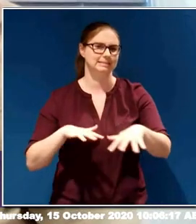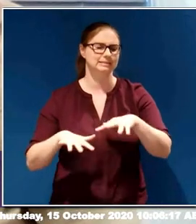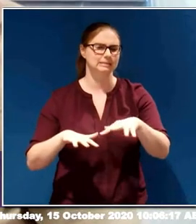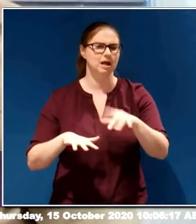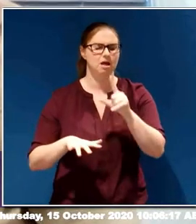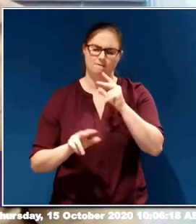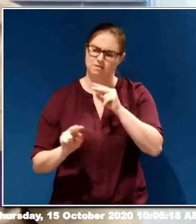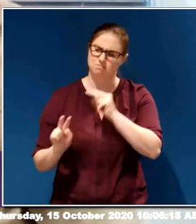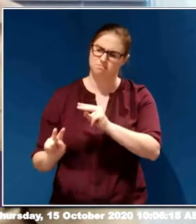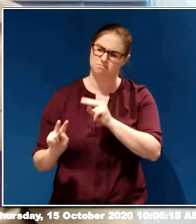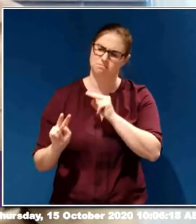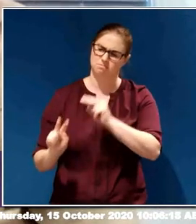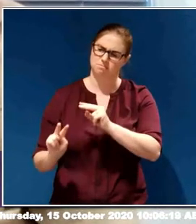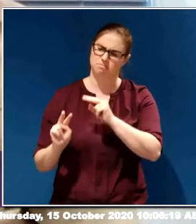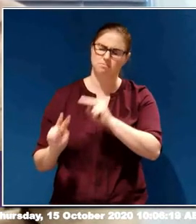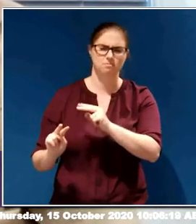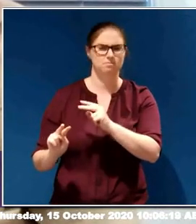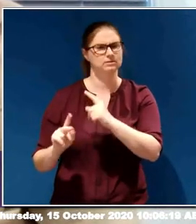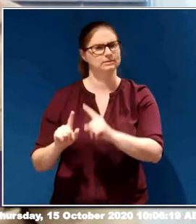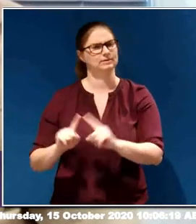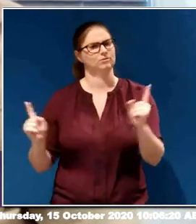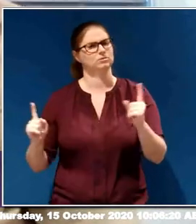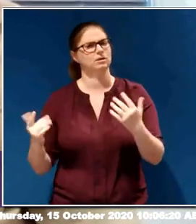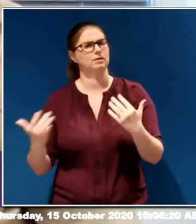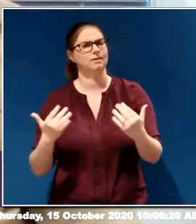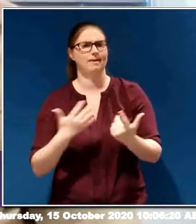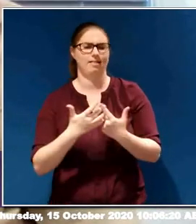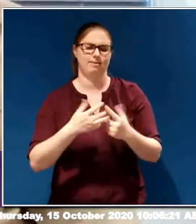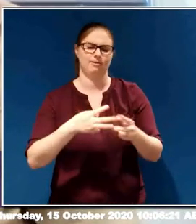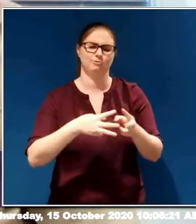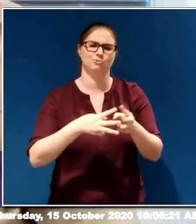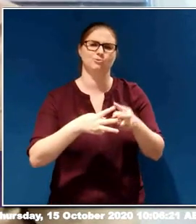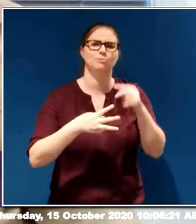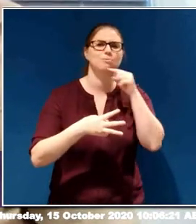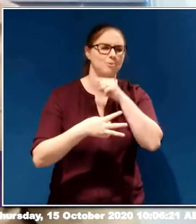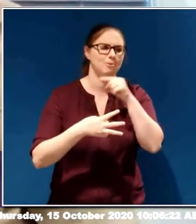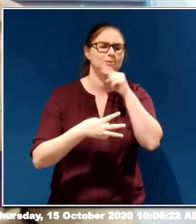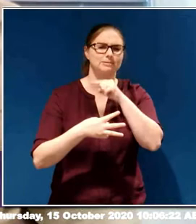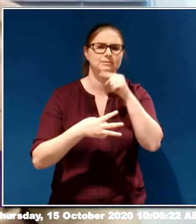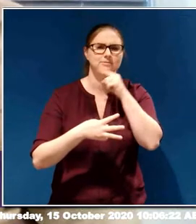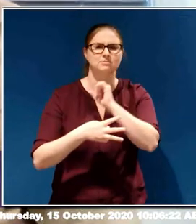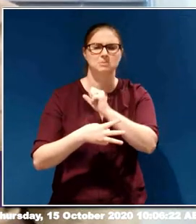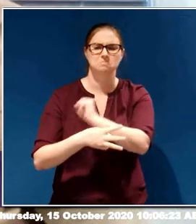to the other two boys. Probably from the age of 2 that he noticed he was a terrible